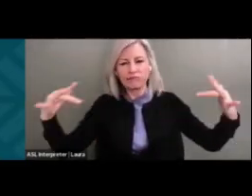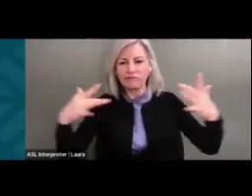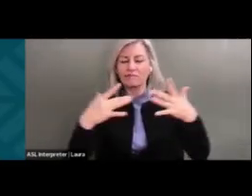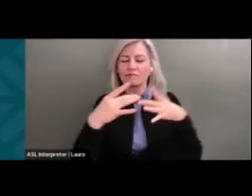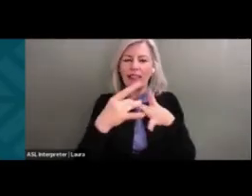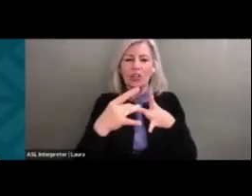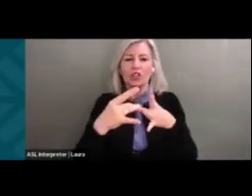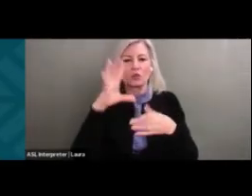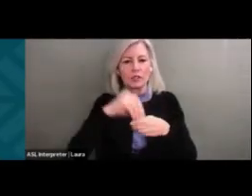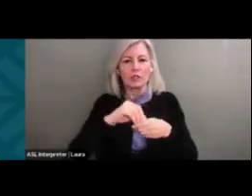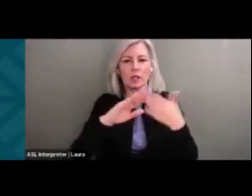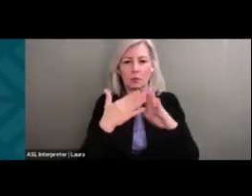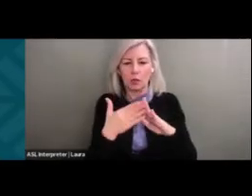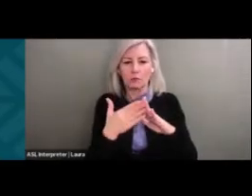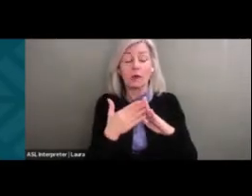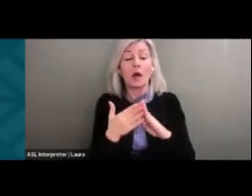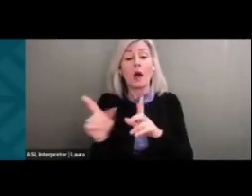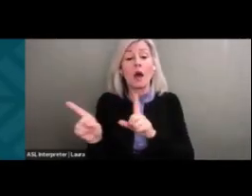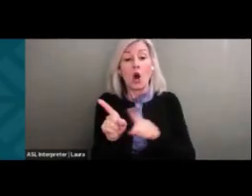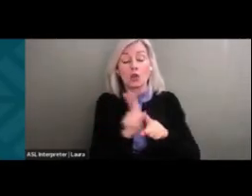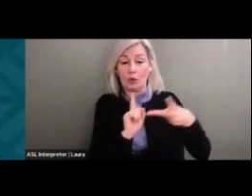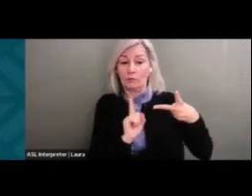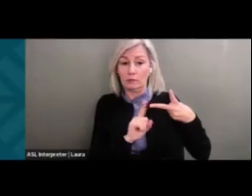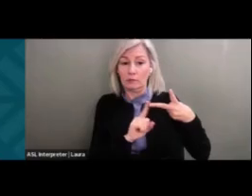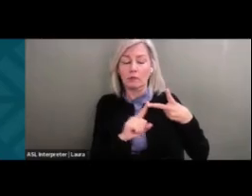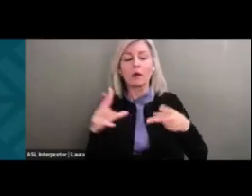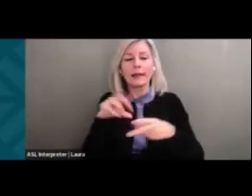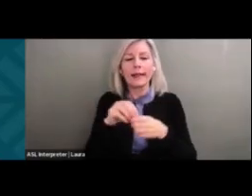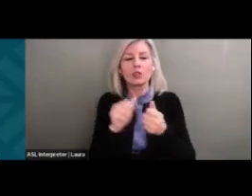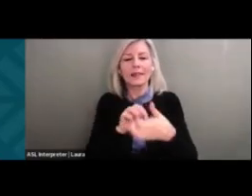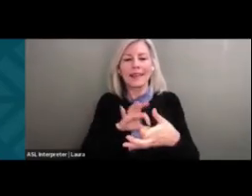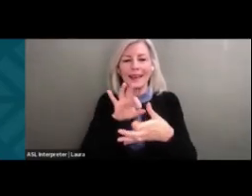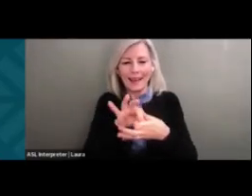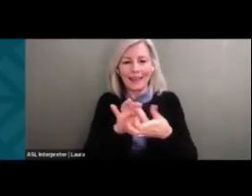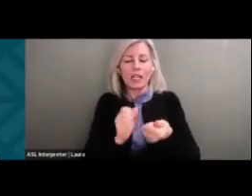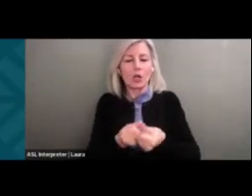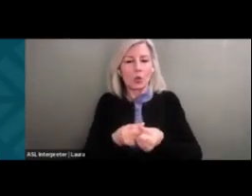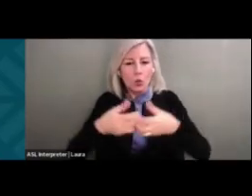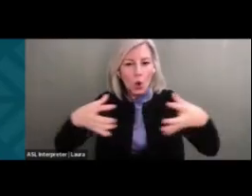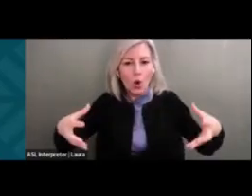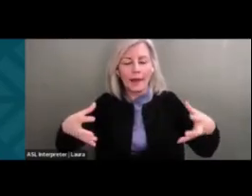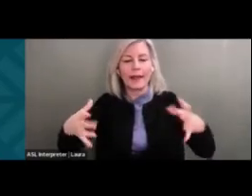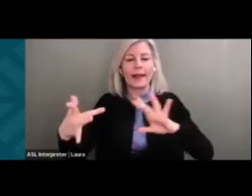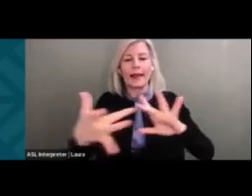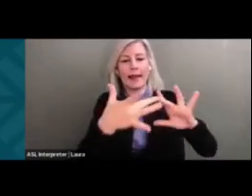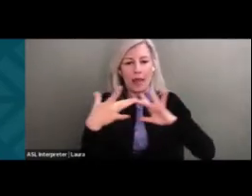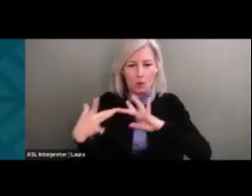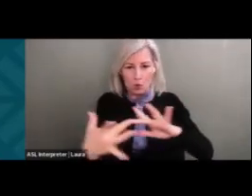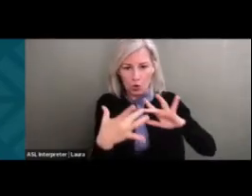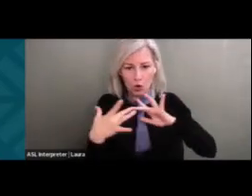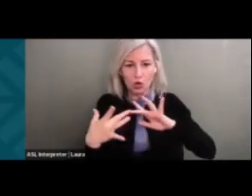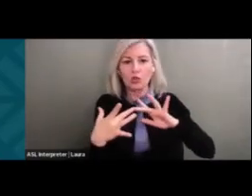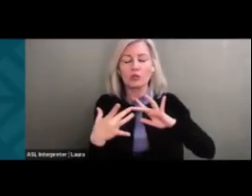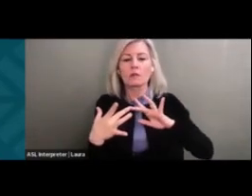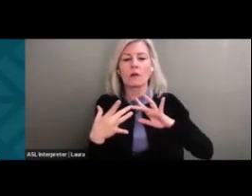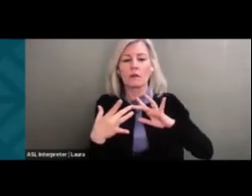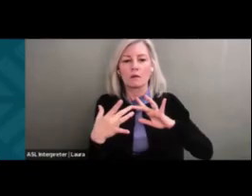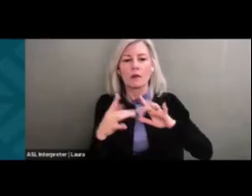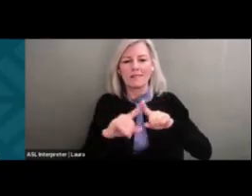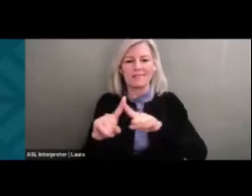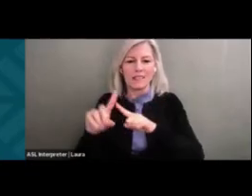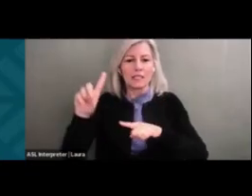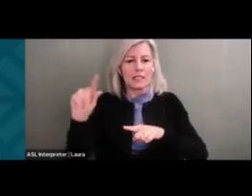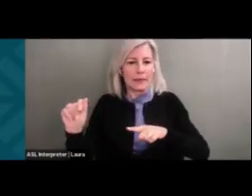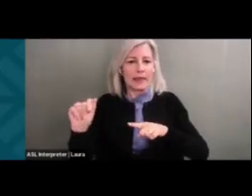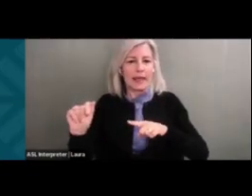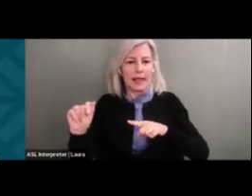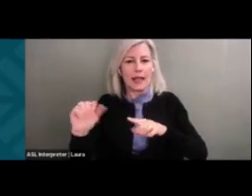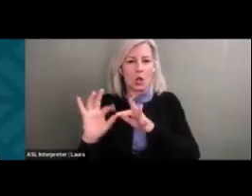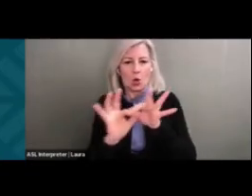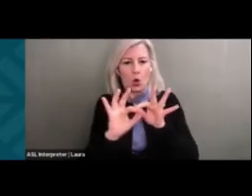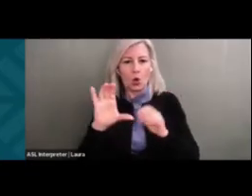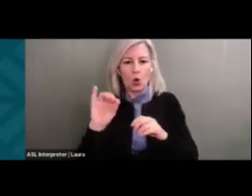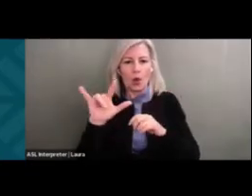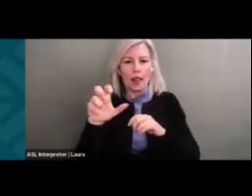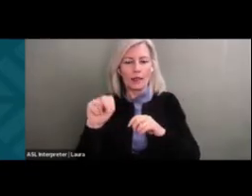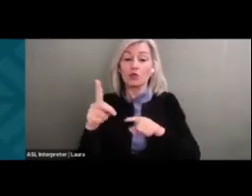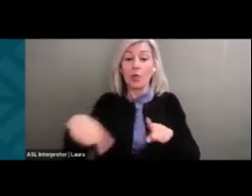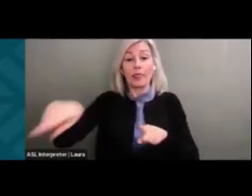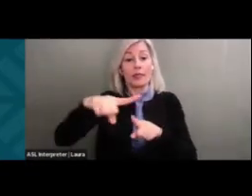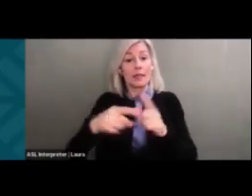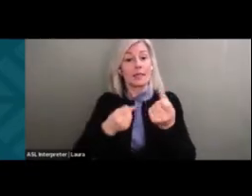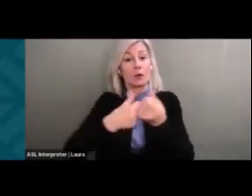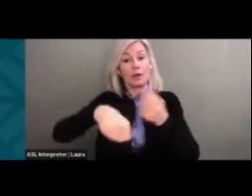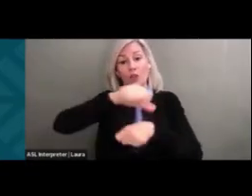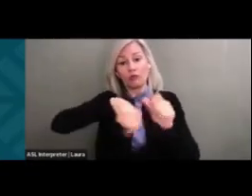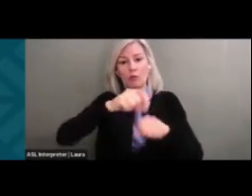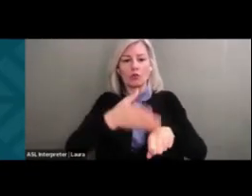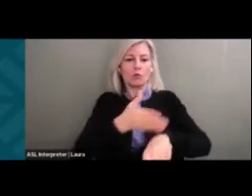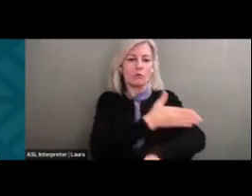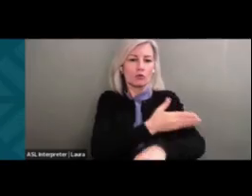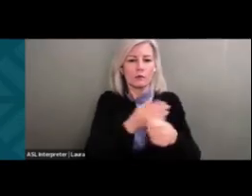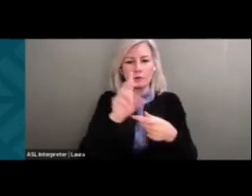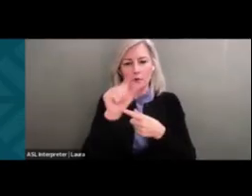community, and we also are engaged in connecting and growing networks of disability coalitions so that they can support each other in improving disability support systems.